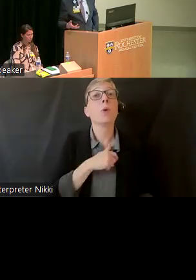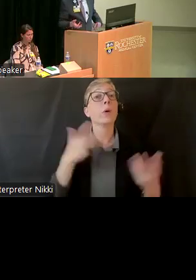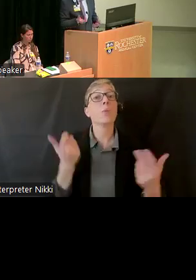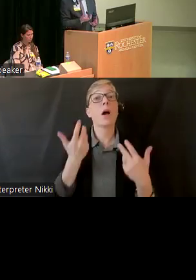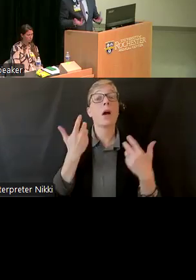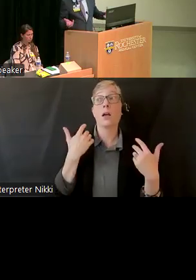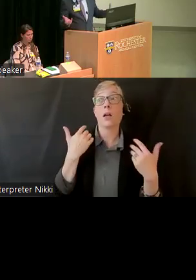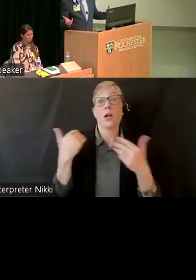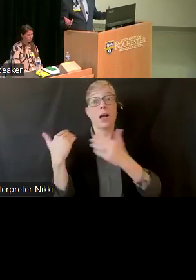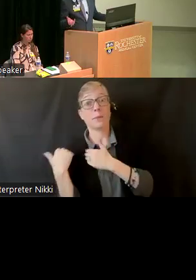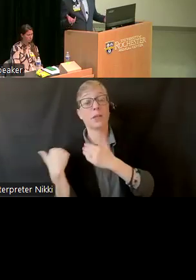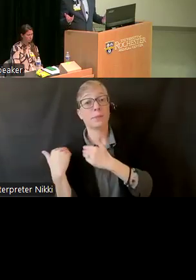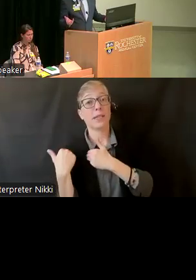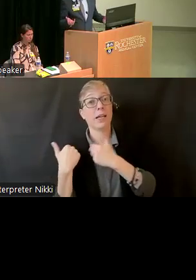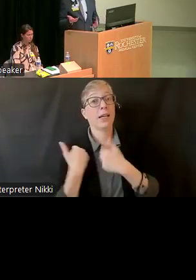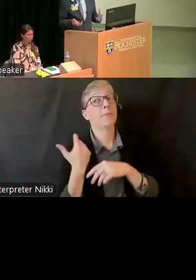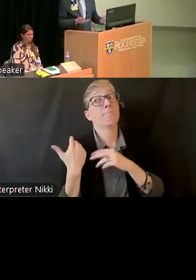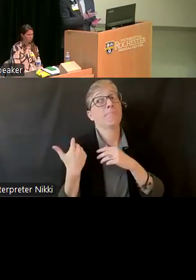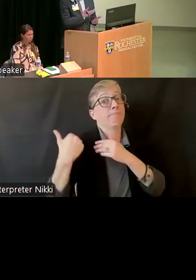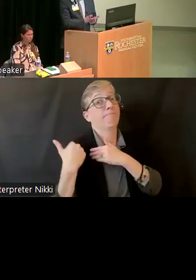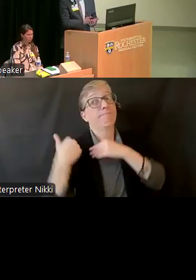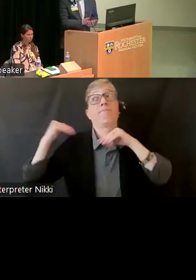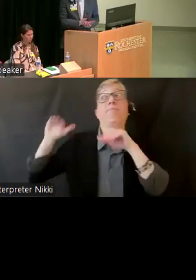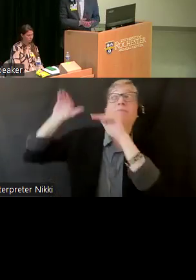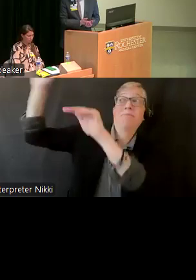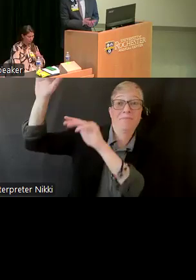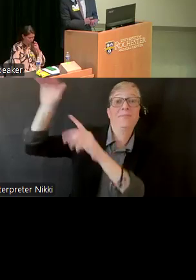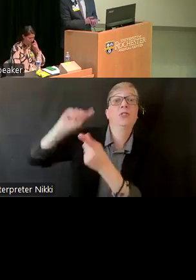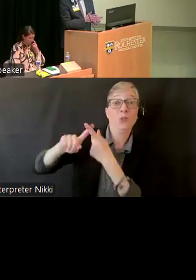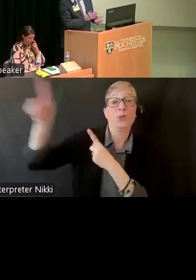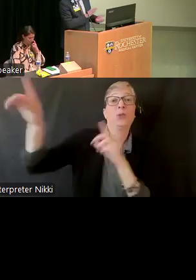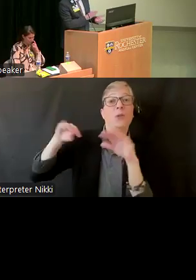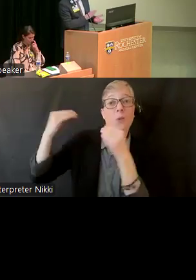and so I think it is more balanced than it used to be i think when wellness and wellbeing initiatives